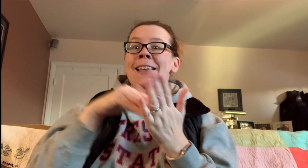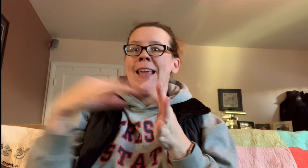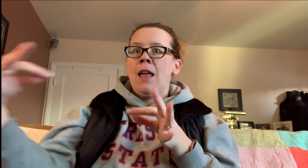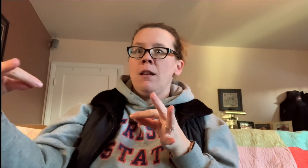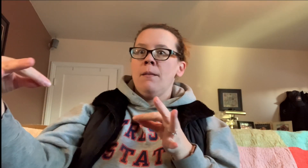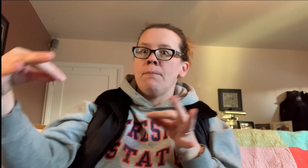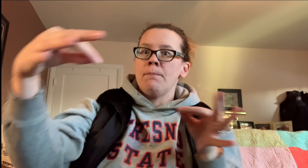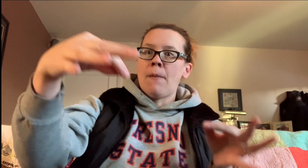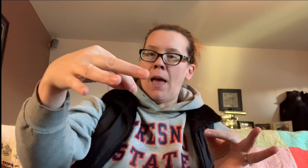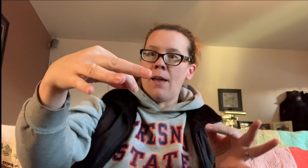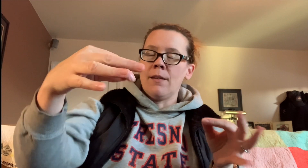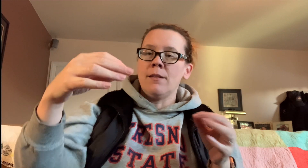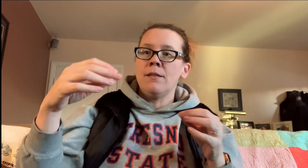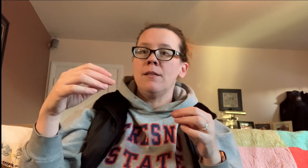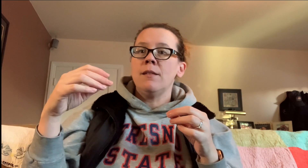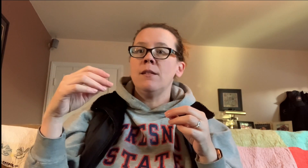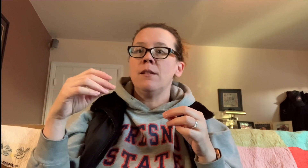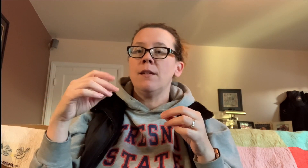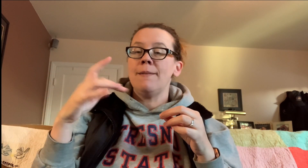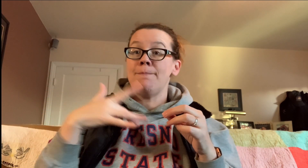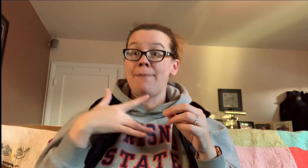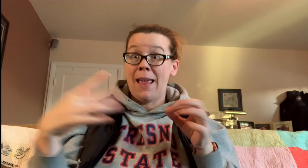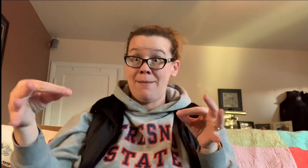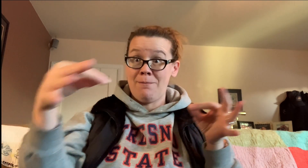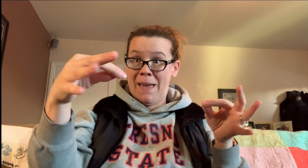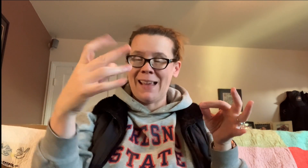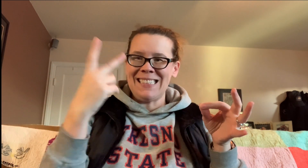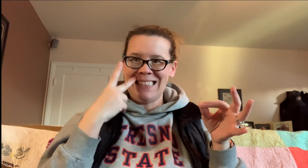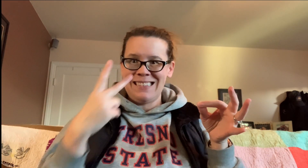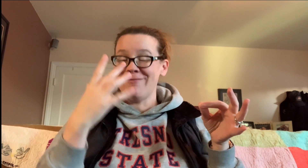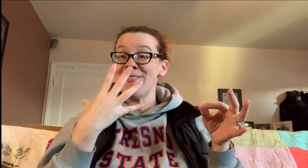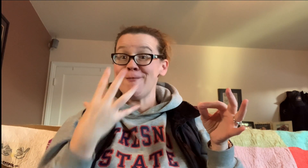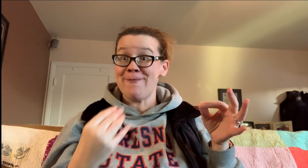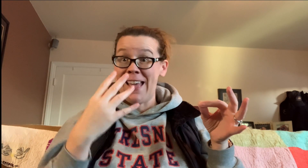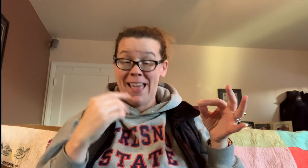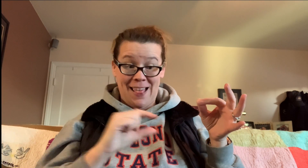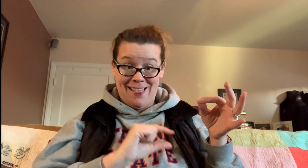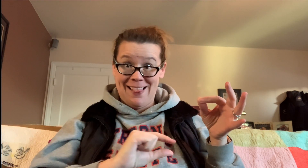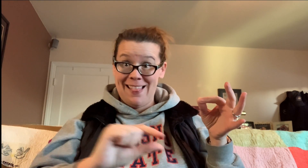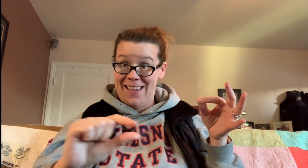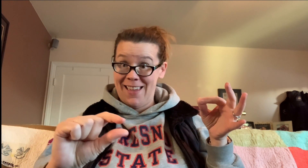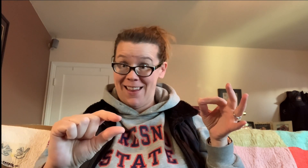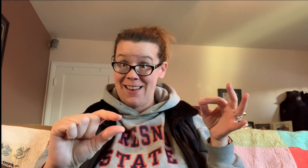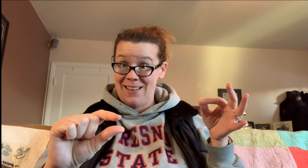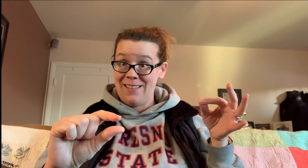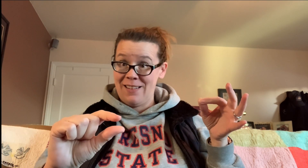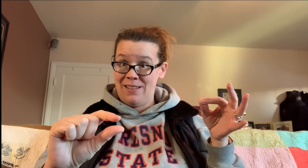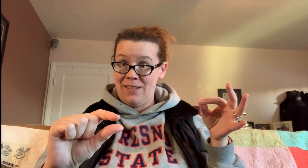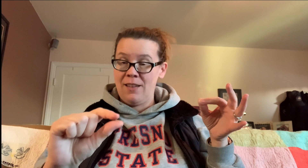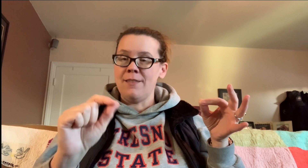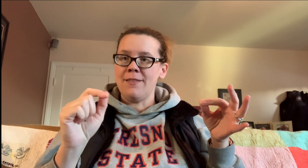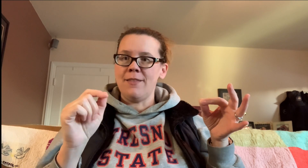and just kind of patting it down. Um and then for the next row that I'm going to adhere, I fold it